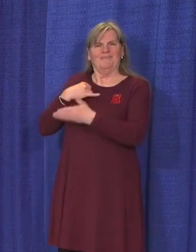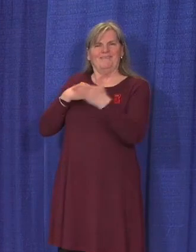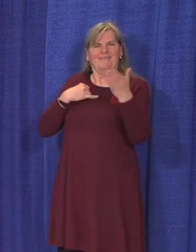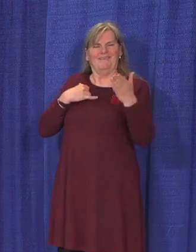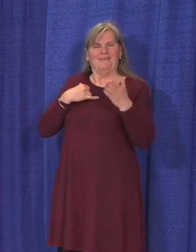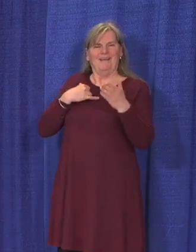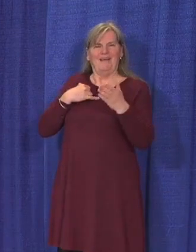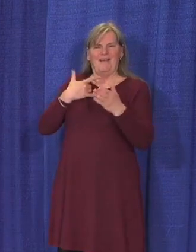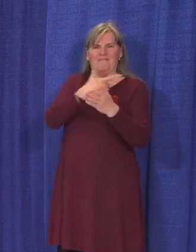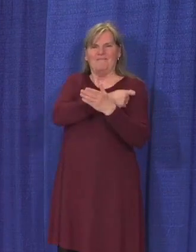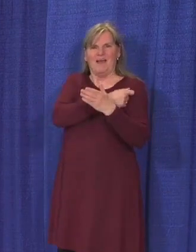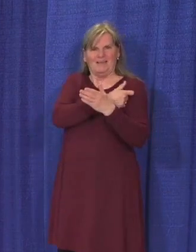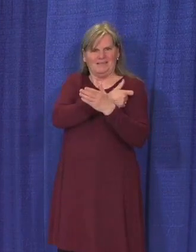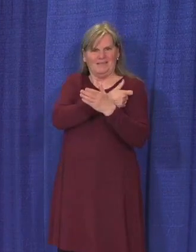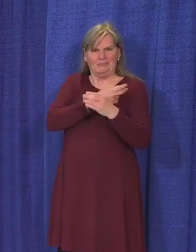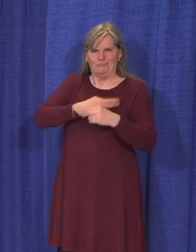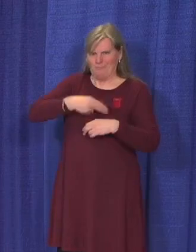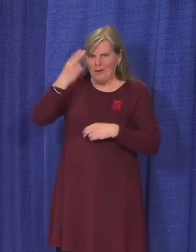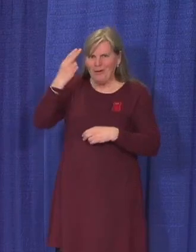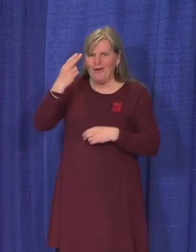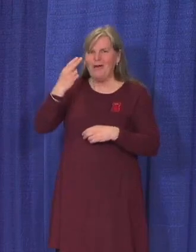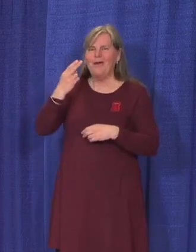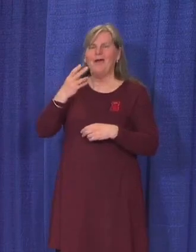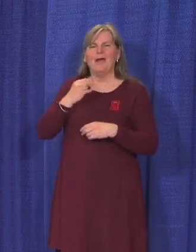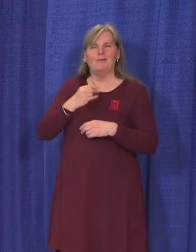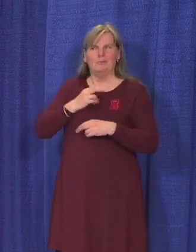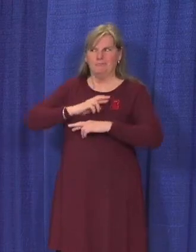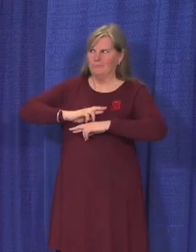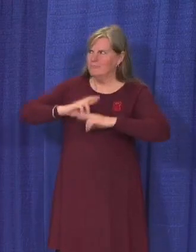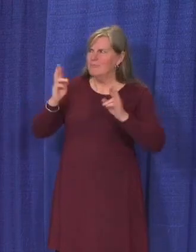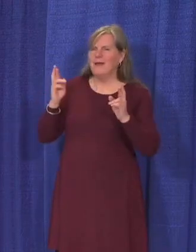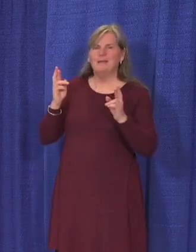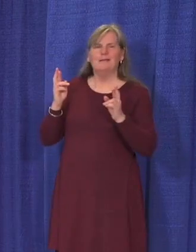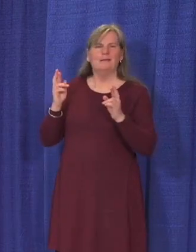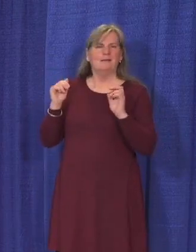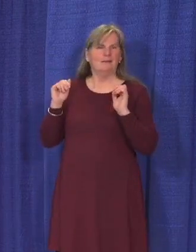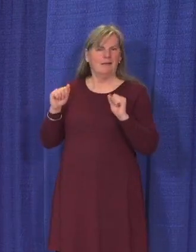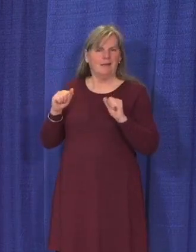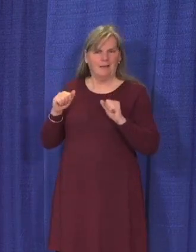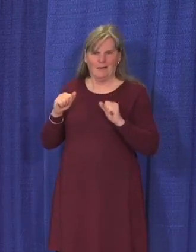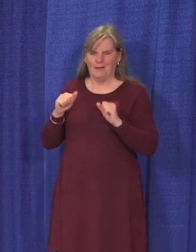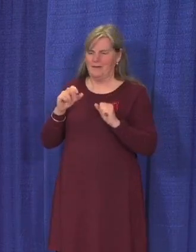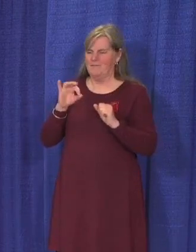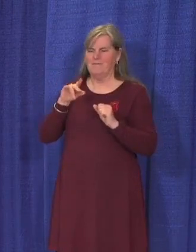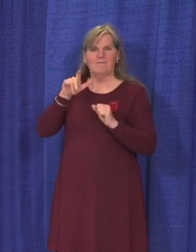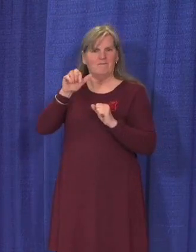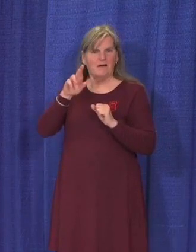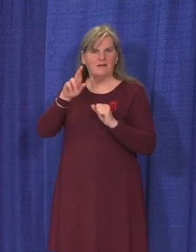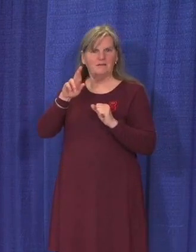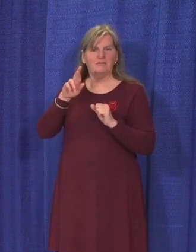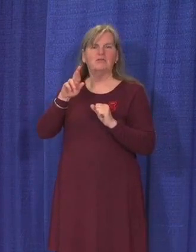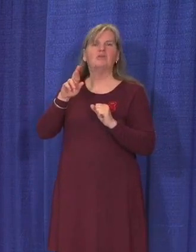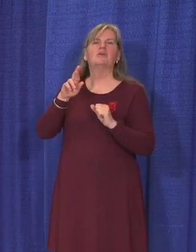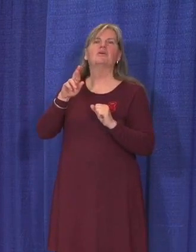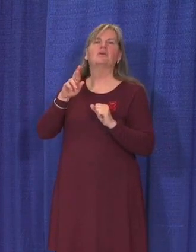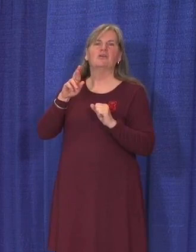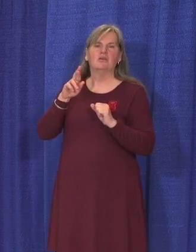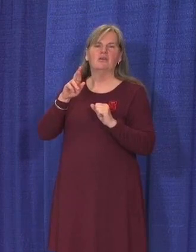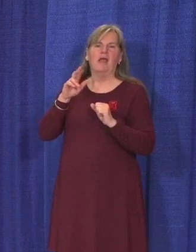they are doing but but the last conversation they had, we talked